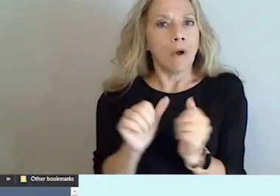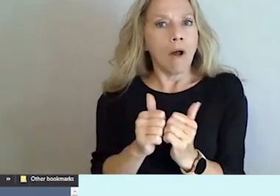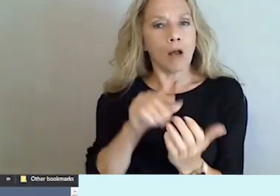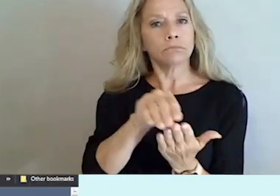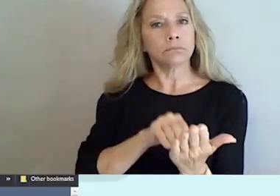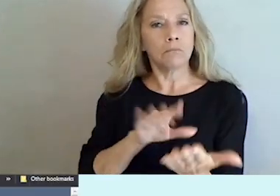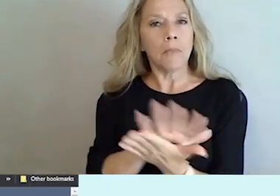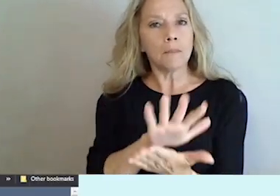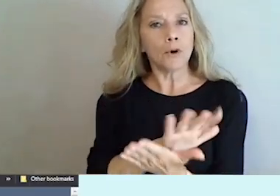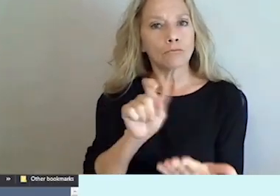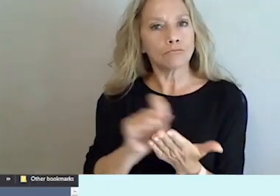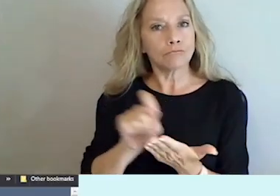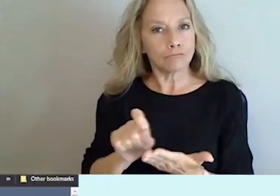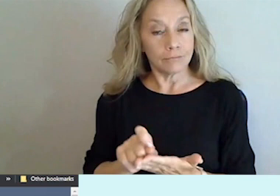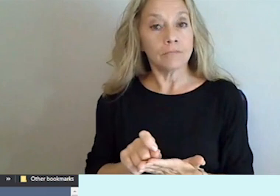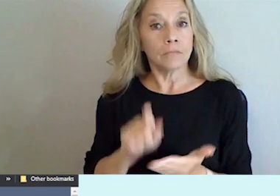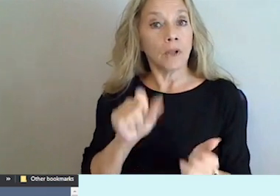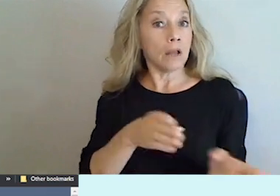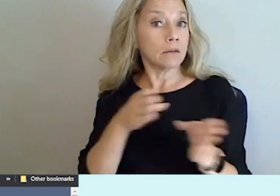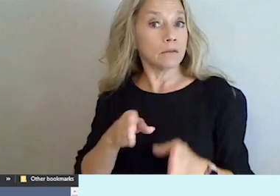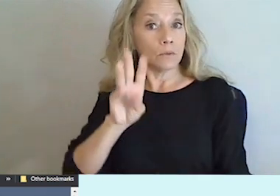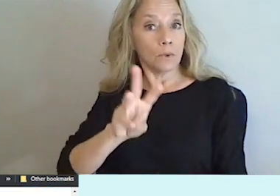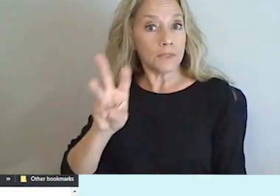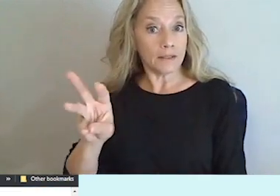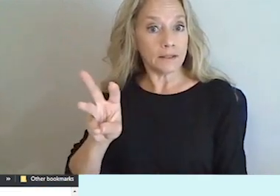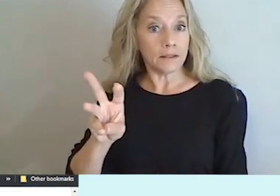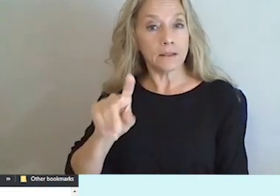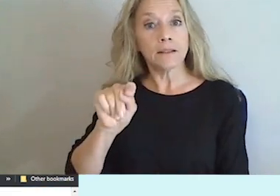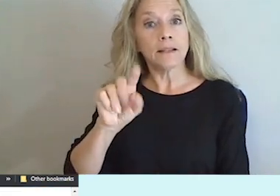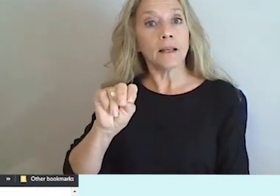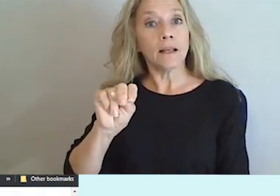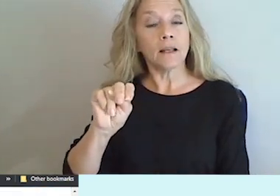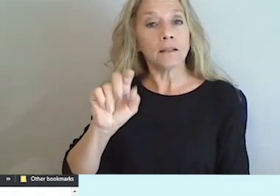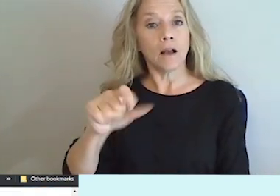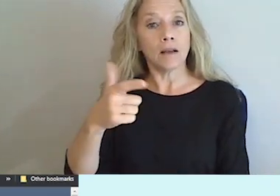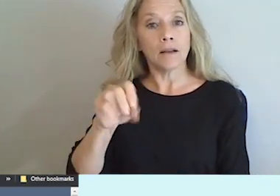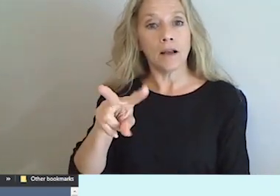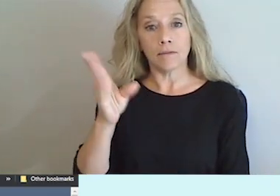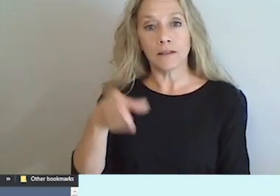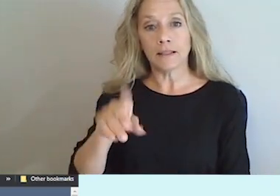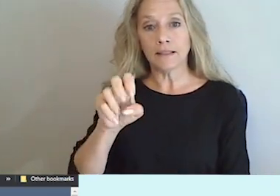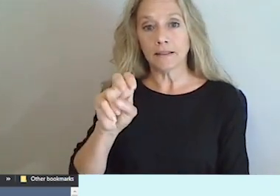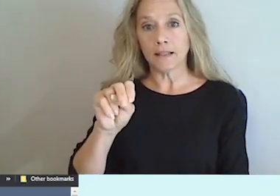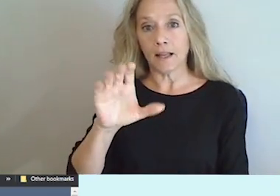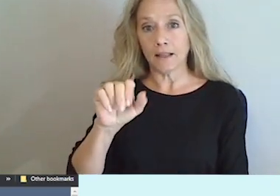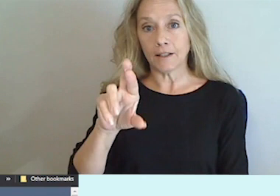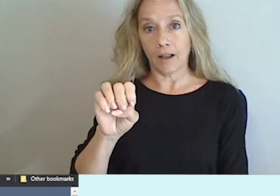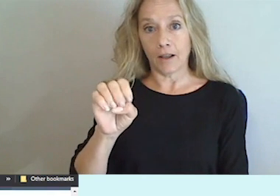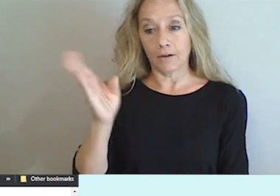You can visit our website at TN.gov/TennCare/renewals for